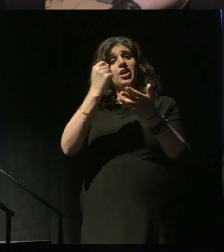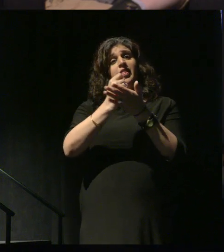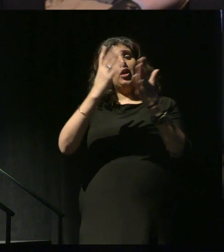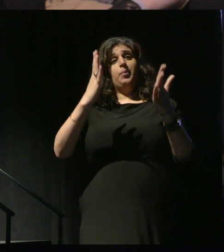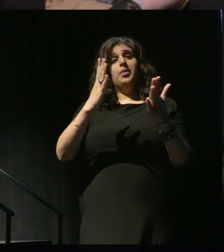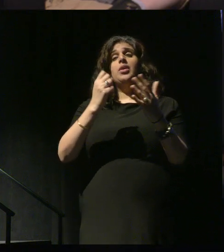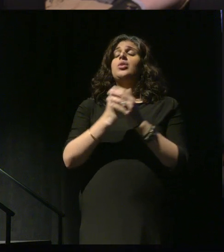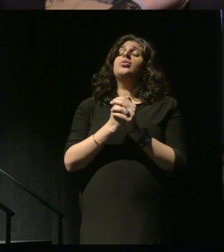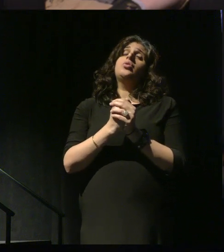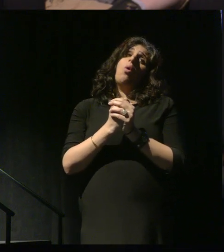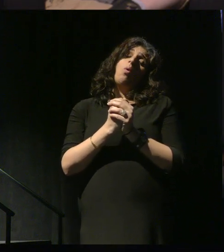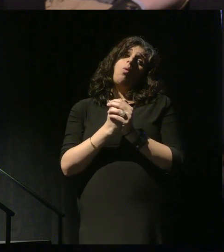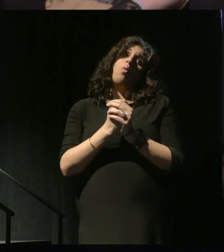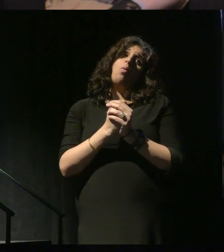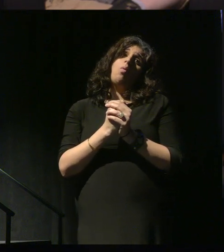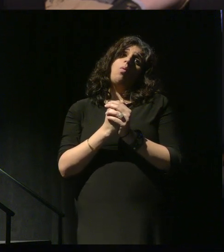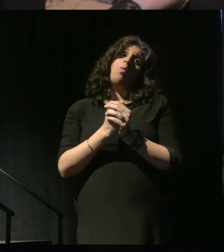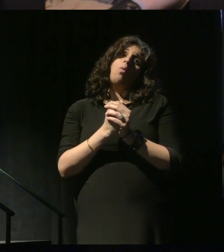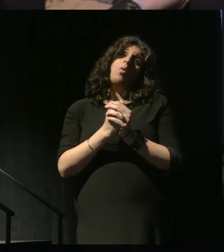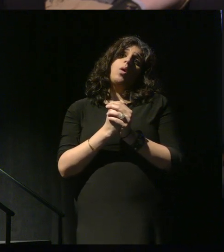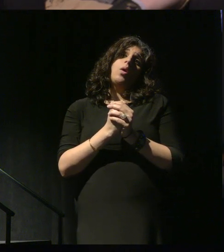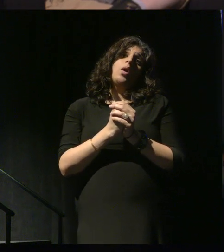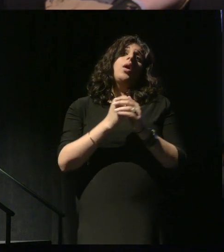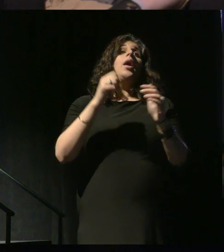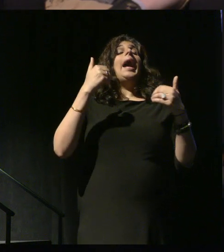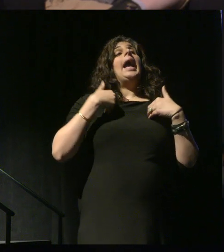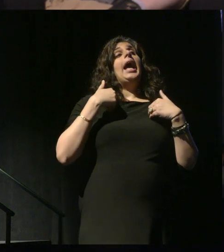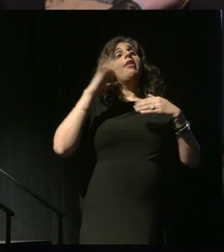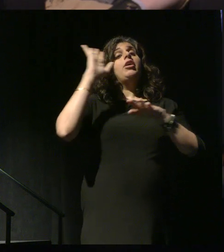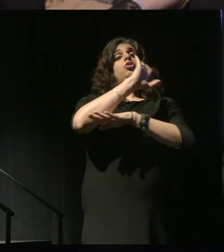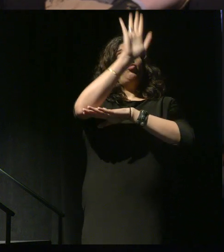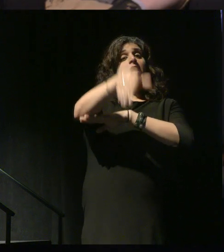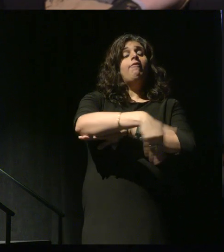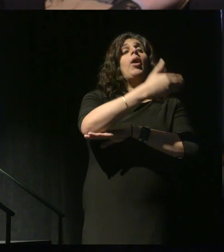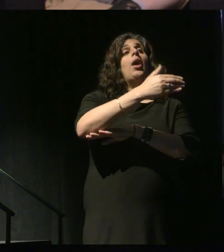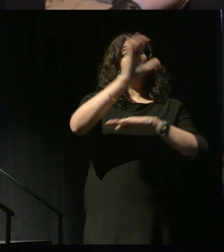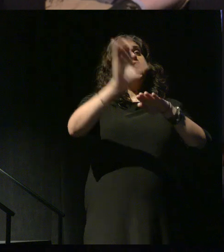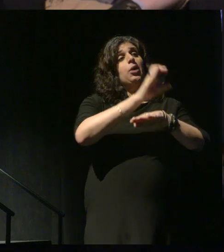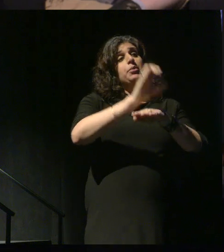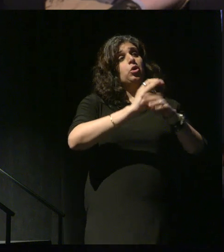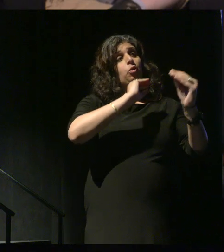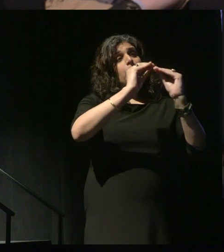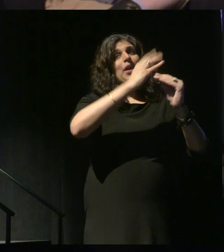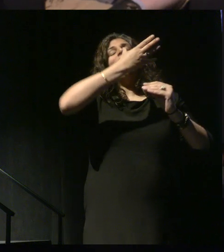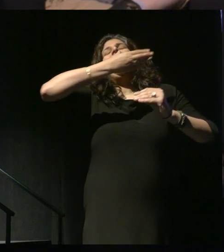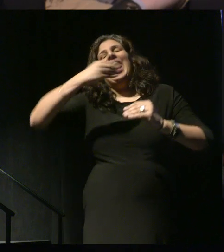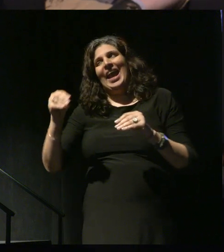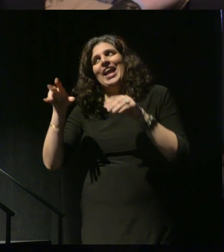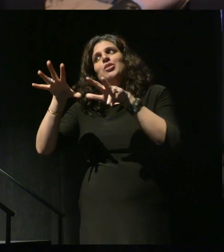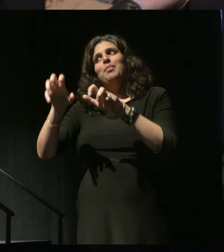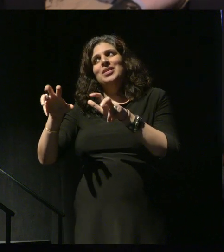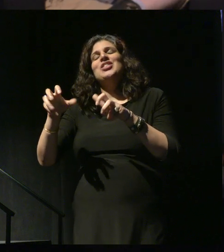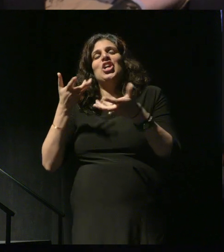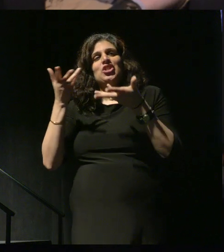So so I have 24 hour computer repair and massage services. Okay. You know, so I'm living a different type